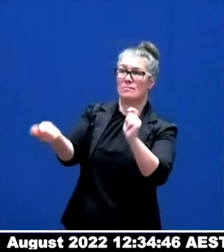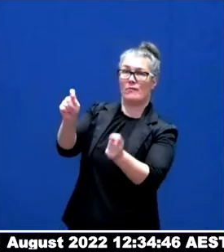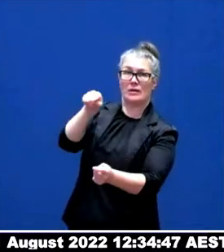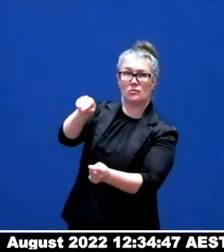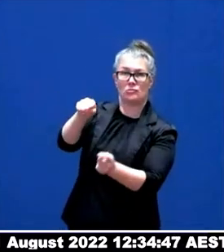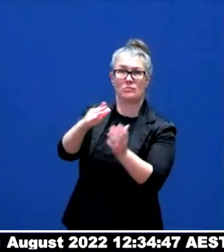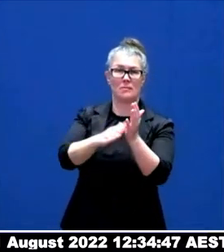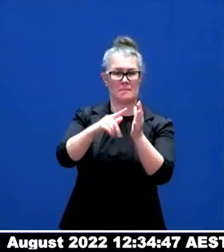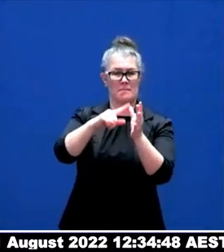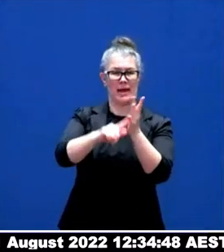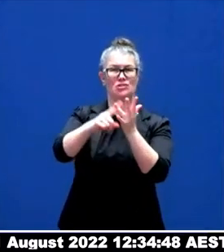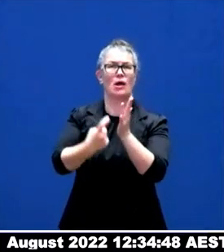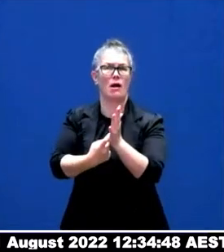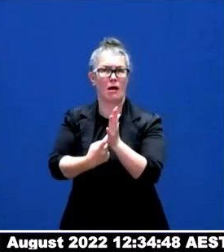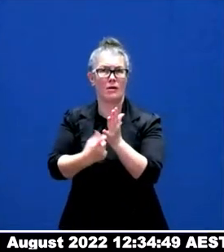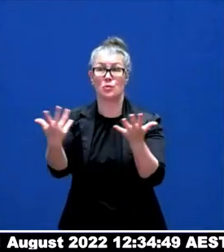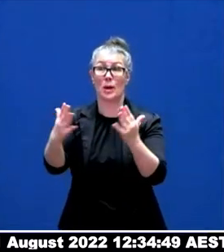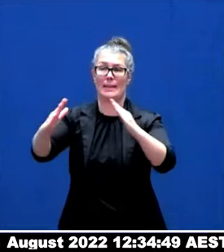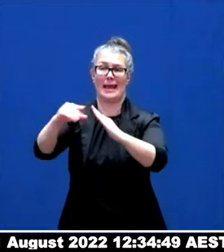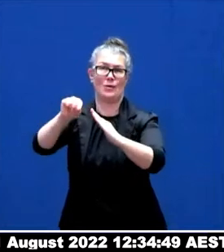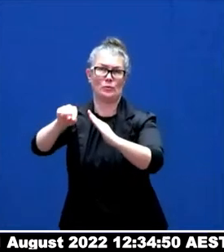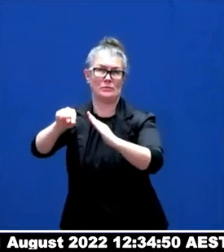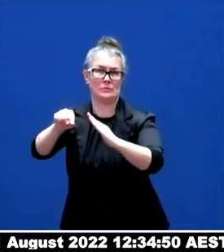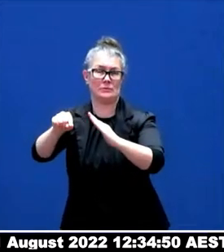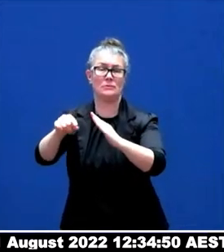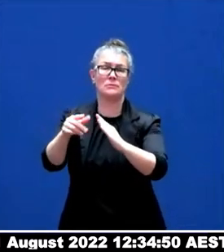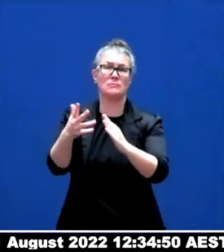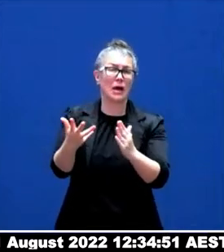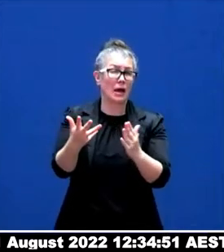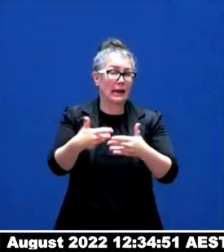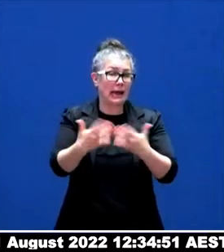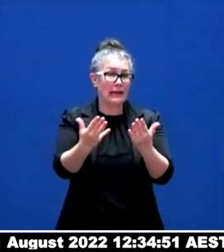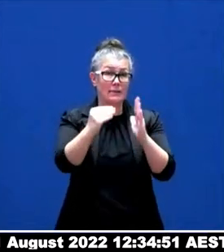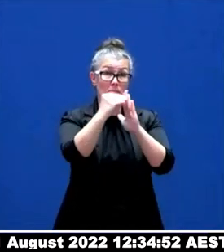somebody's dwelling, but, generally, is there a particular policy setting that sets